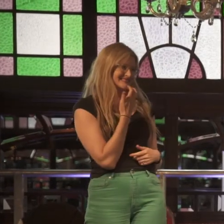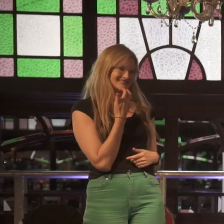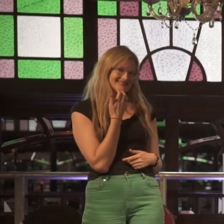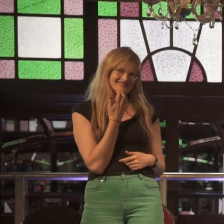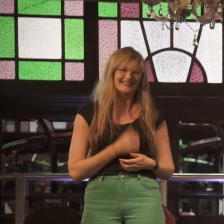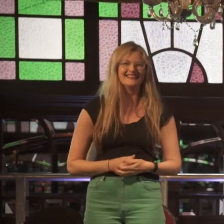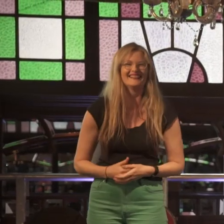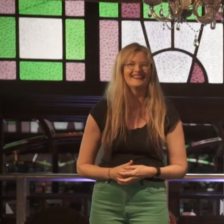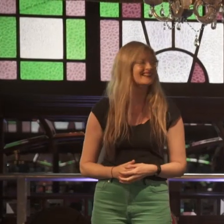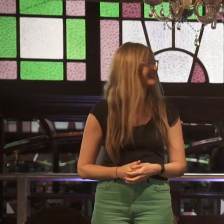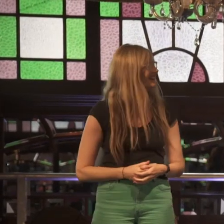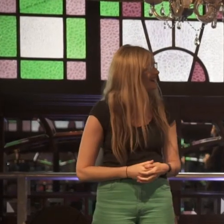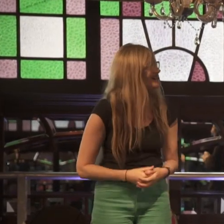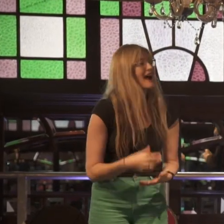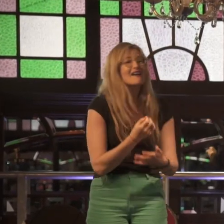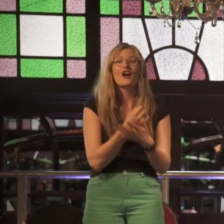There is ample parking in the Spiegeltent!